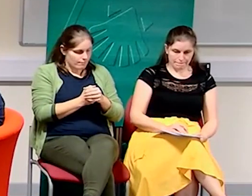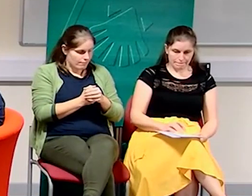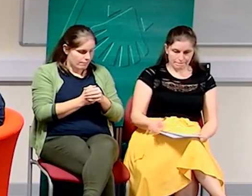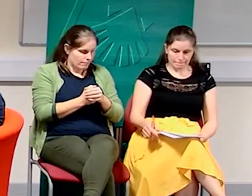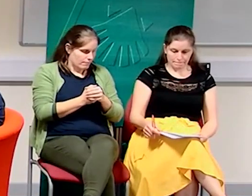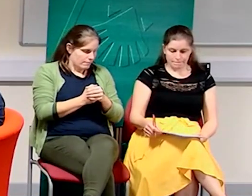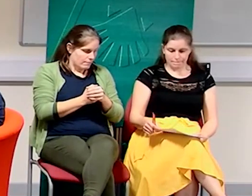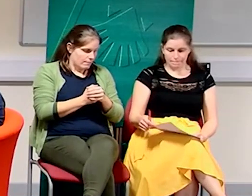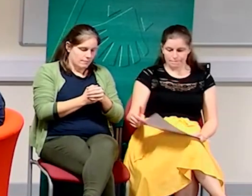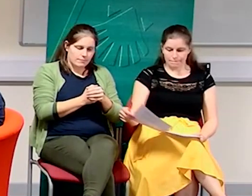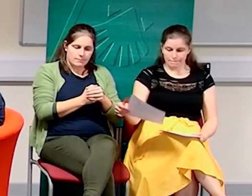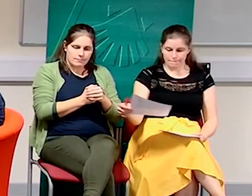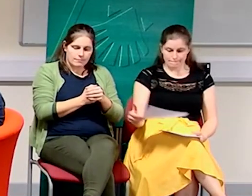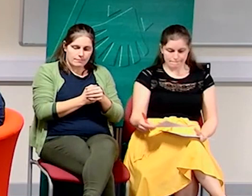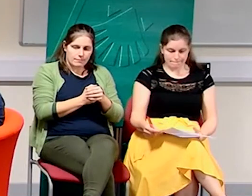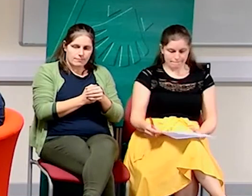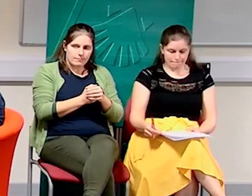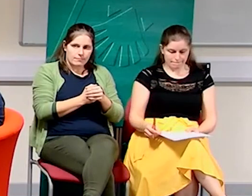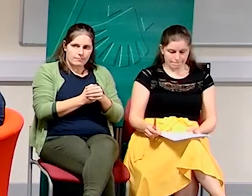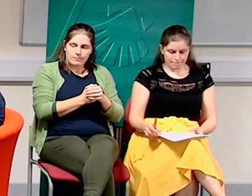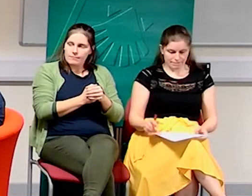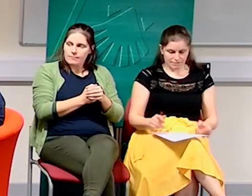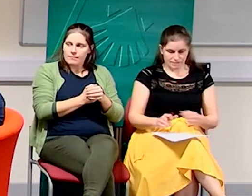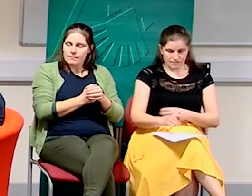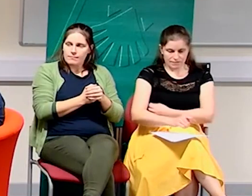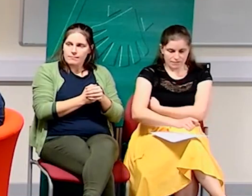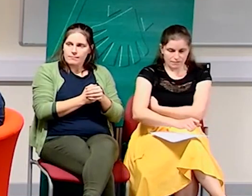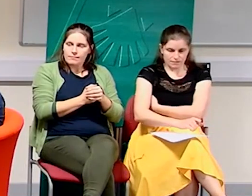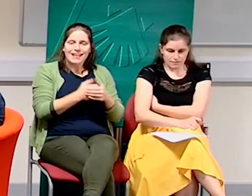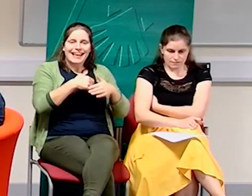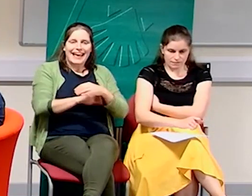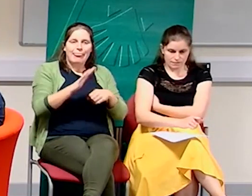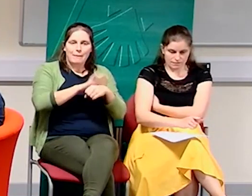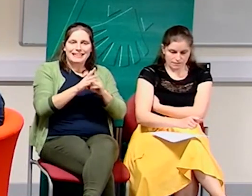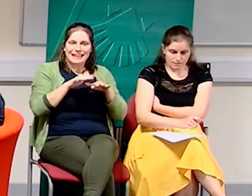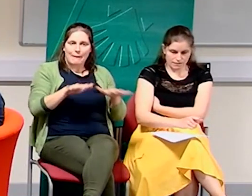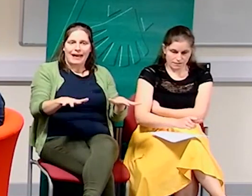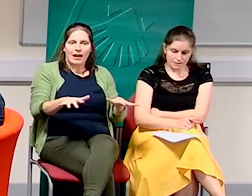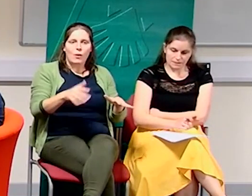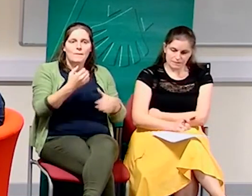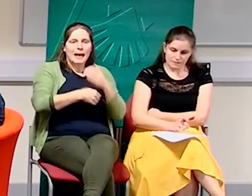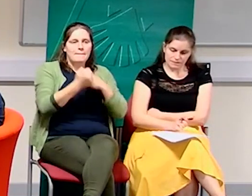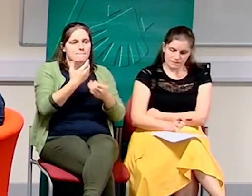this step um forwards that we did during the pandemic of listening to families and family